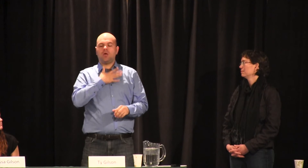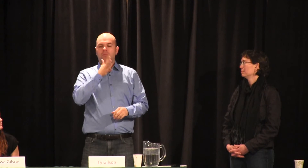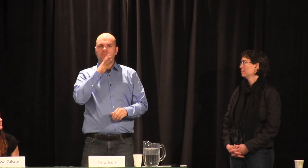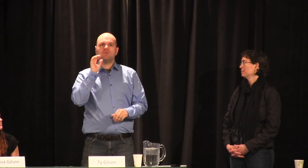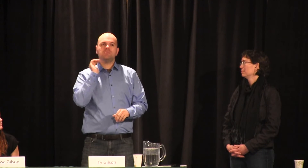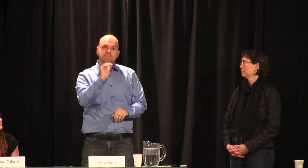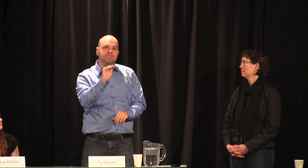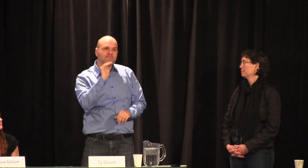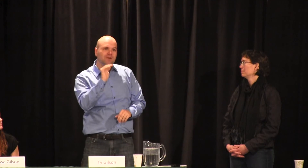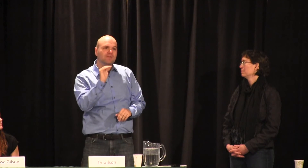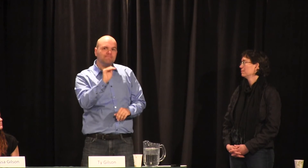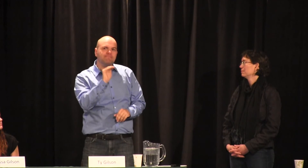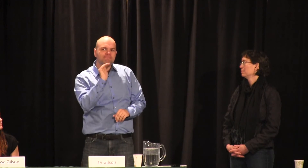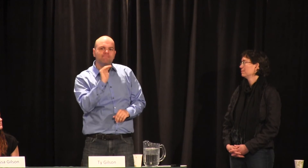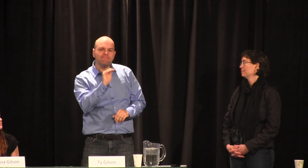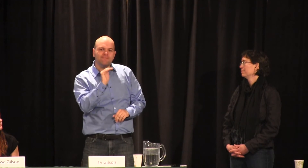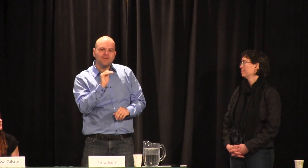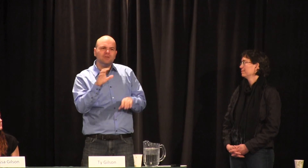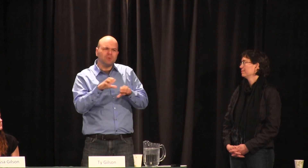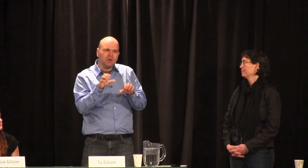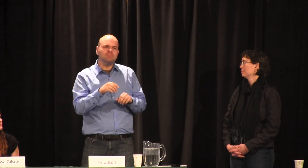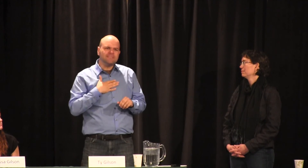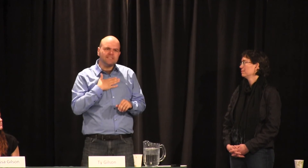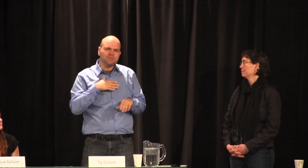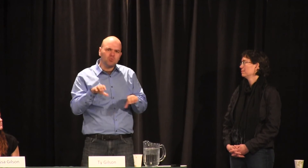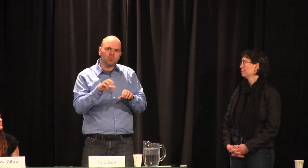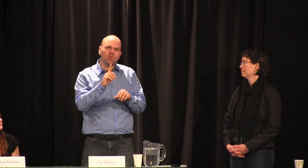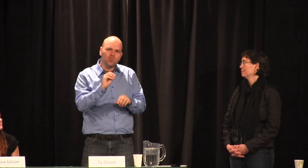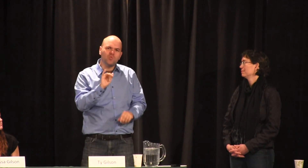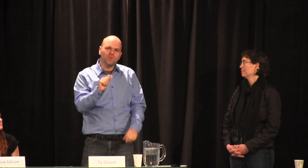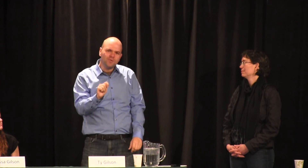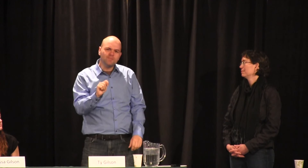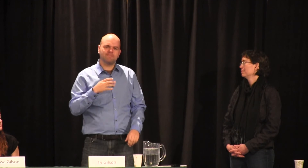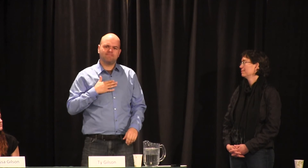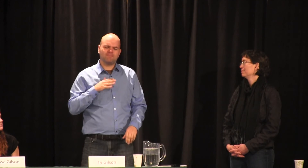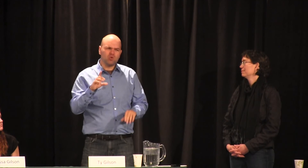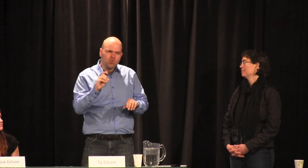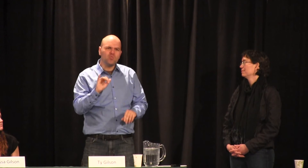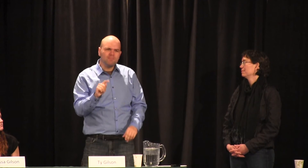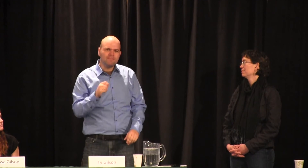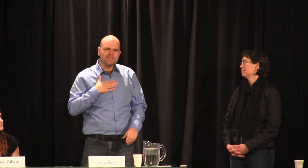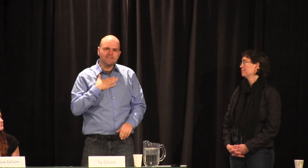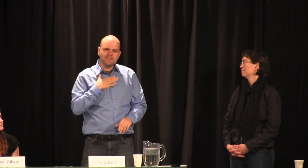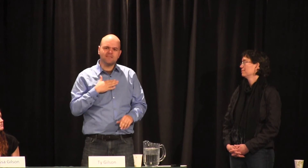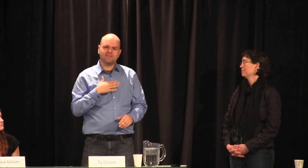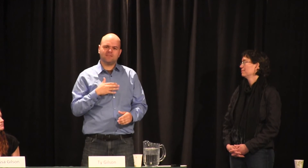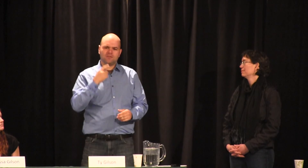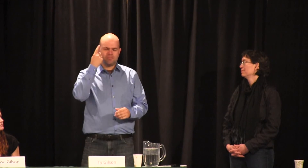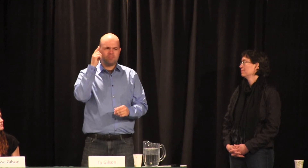my sophomore year and my junior year, and I just had to keep on them all the time and just get them to do it. Just had to keep reminding them